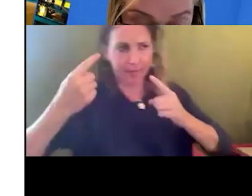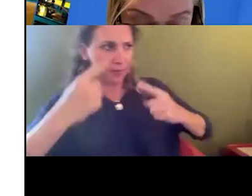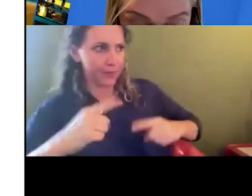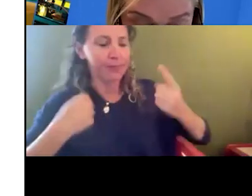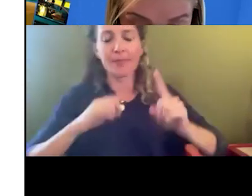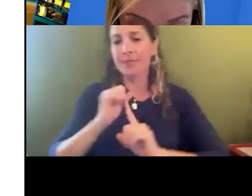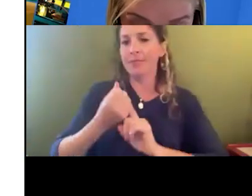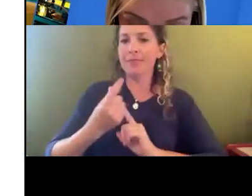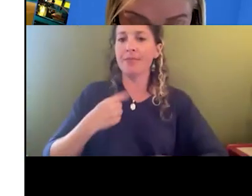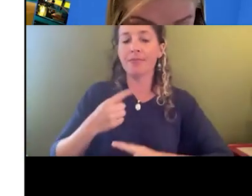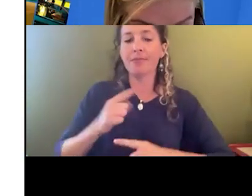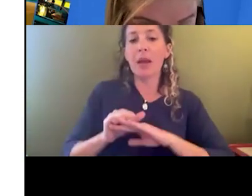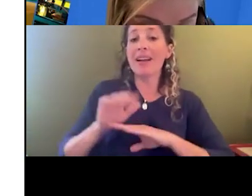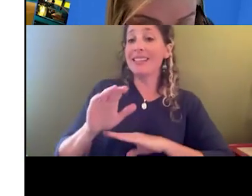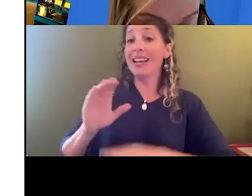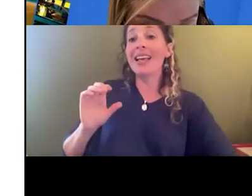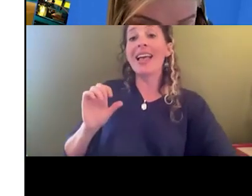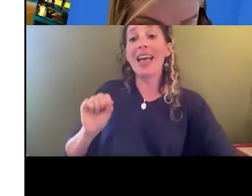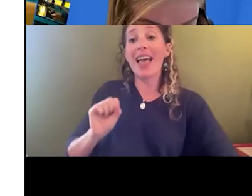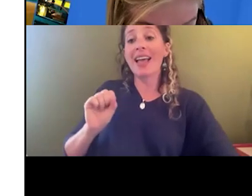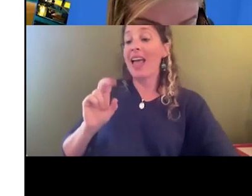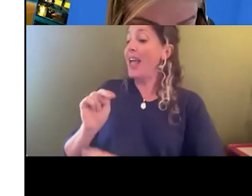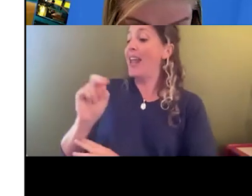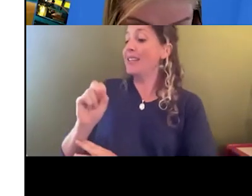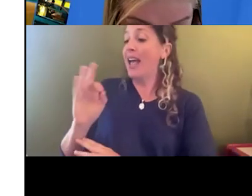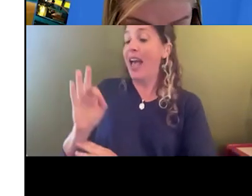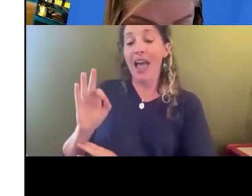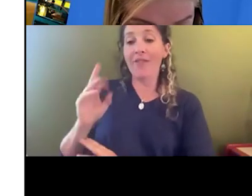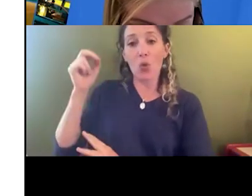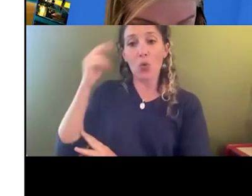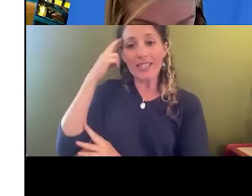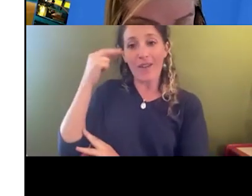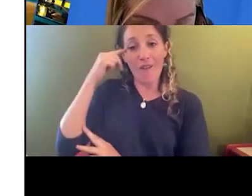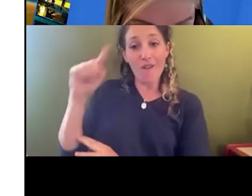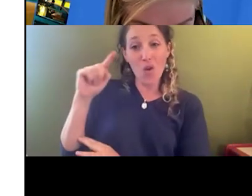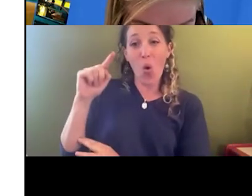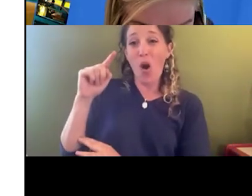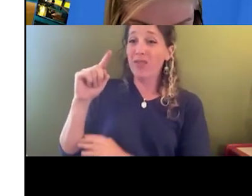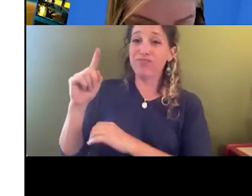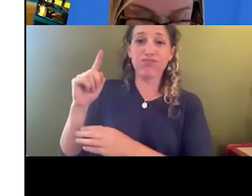sending NSF a written notification with the reasons for such termination.